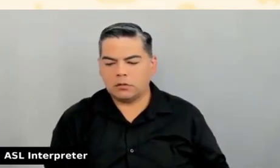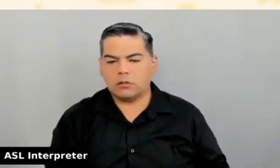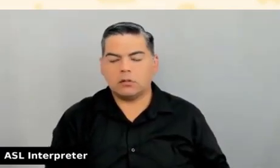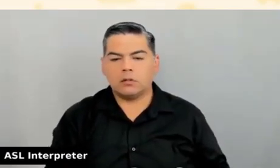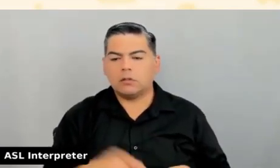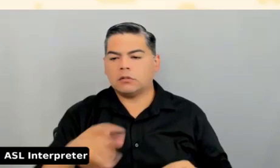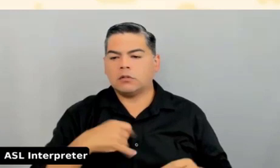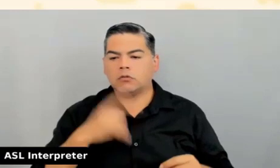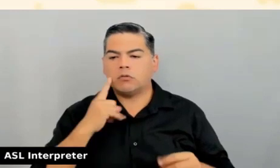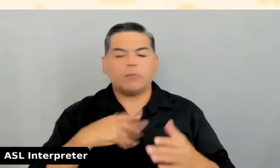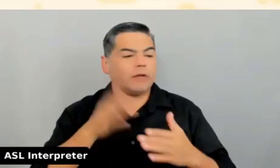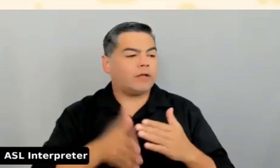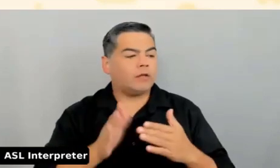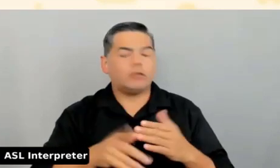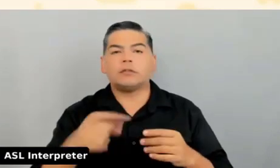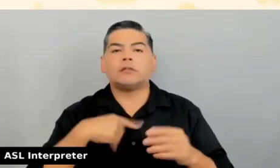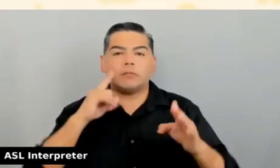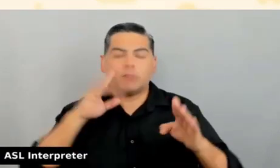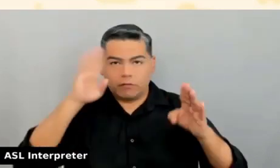So one of these is that focus is not obscured.